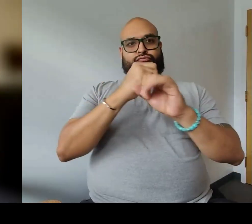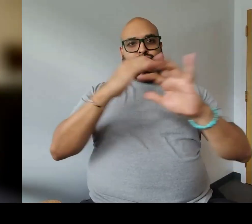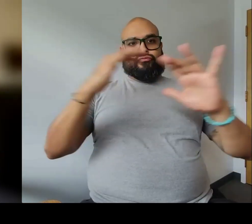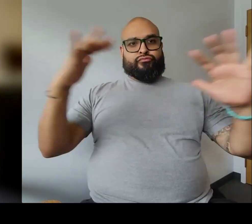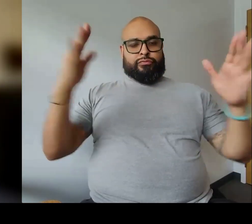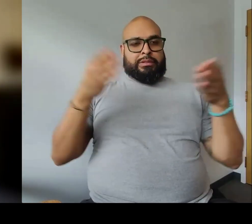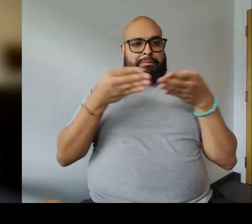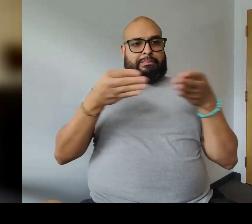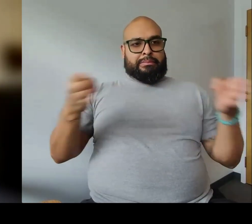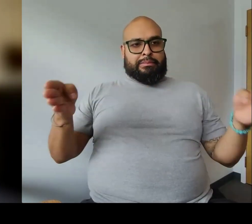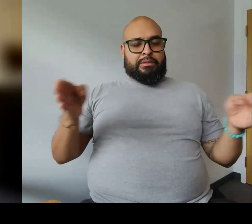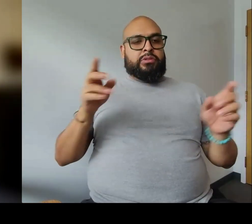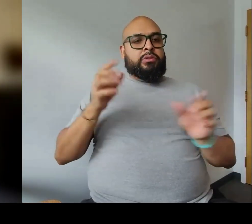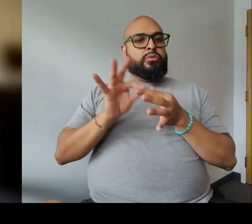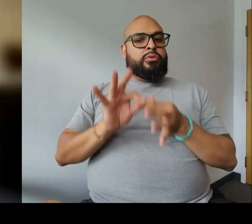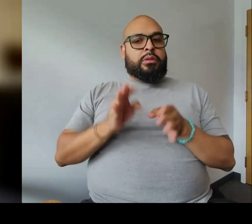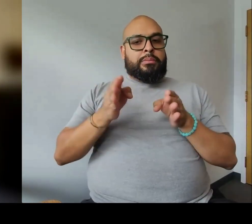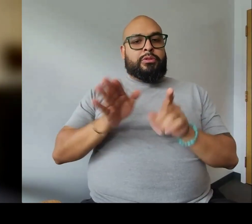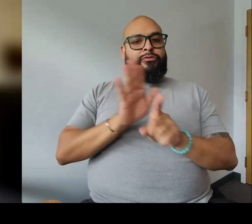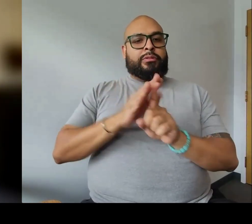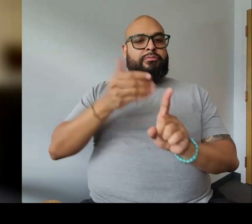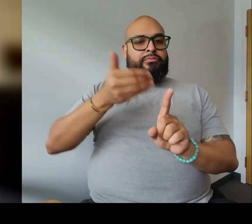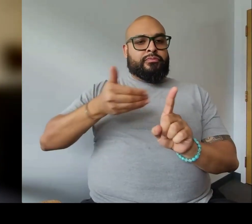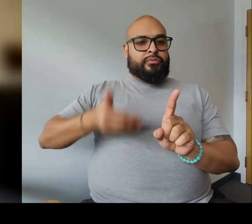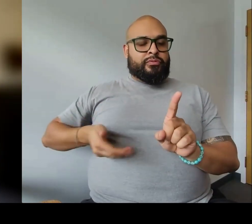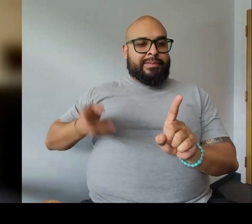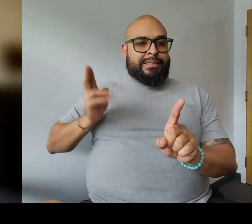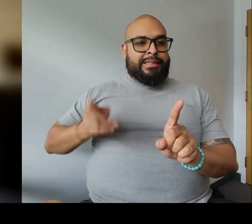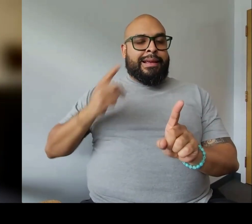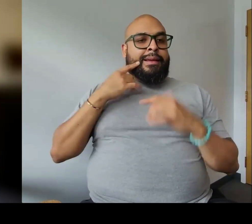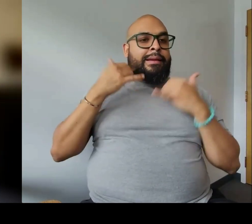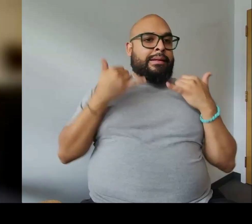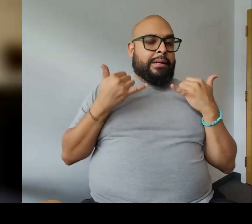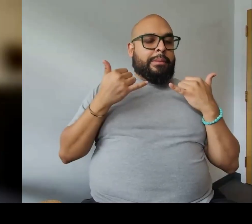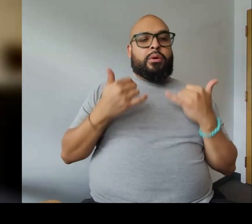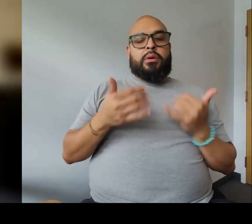I think modern public school RTI framework